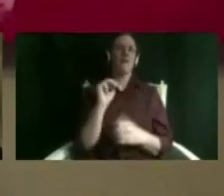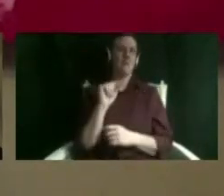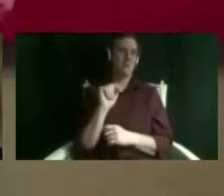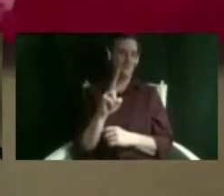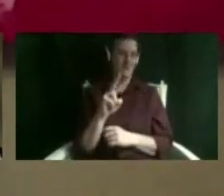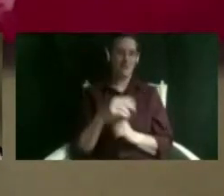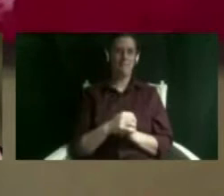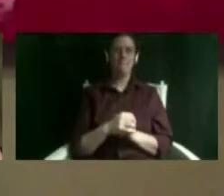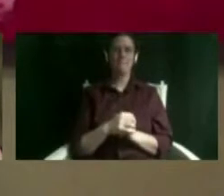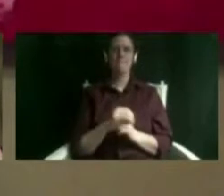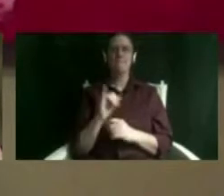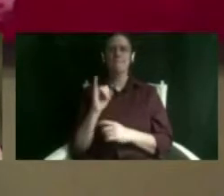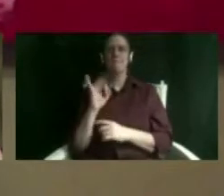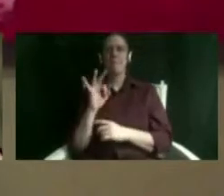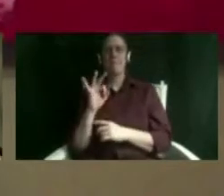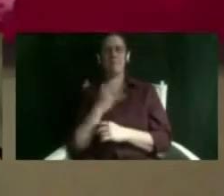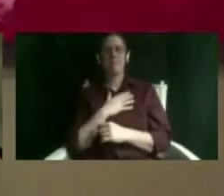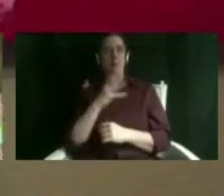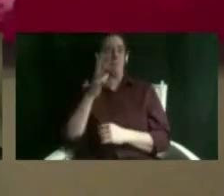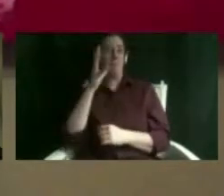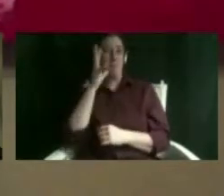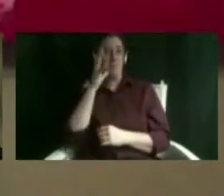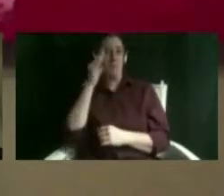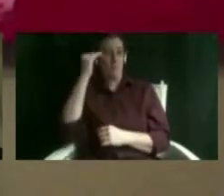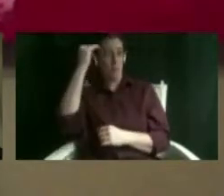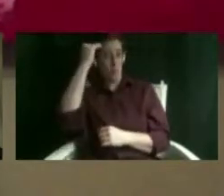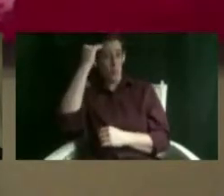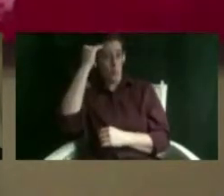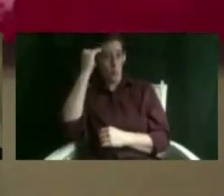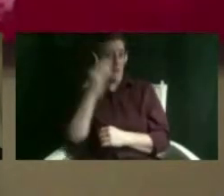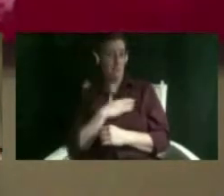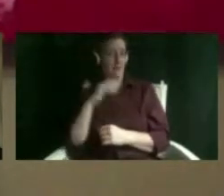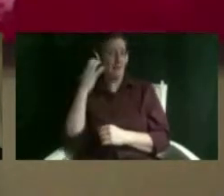mother was fully aware that my cousins were letting me do this is a whole nother story